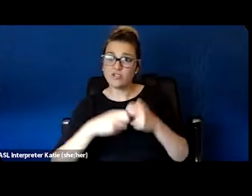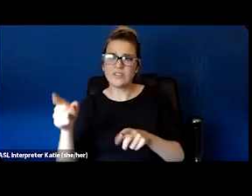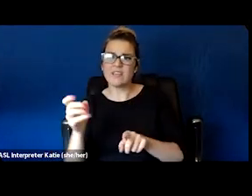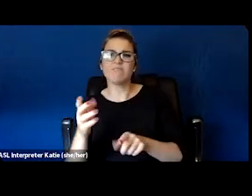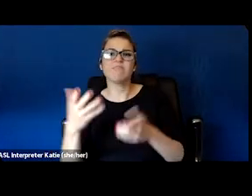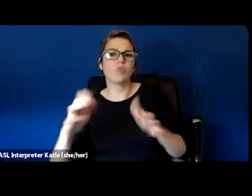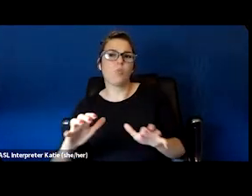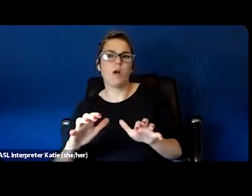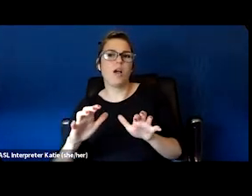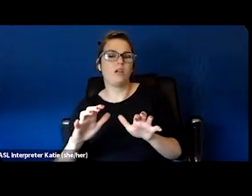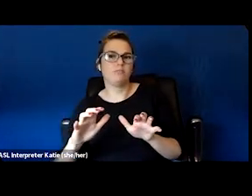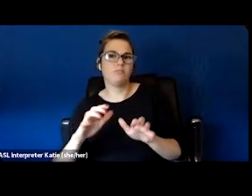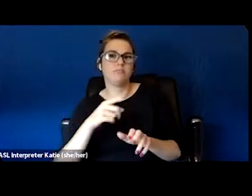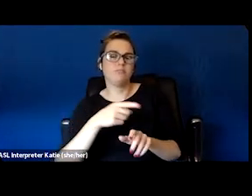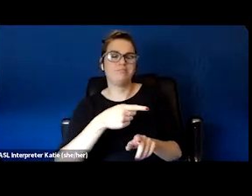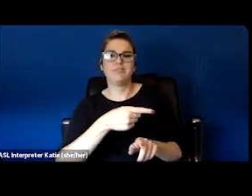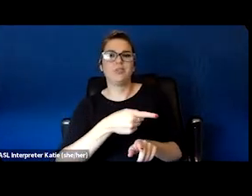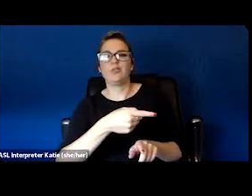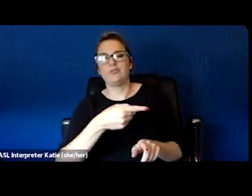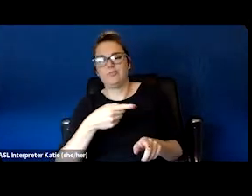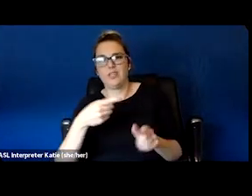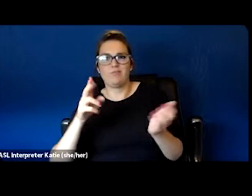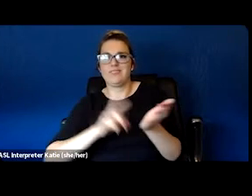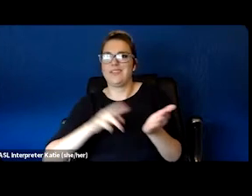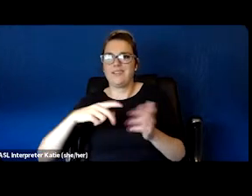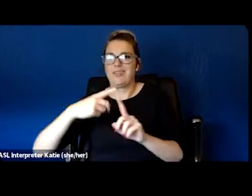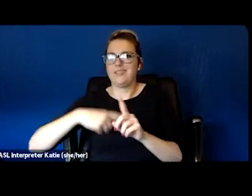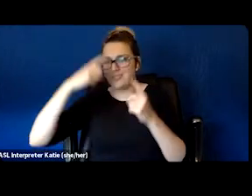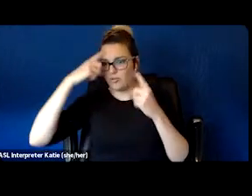Some of the strategies that we've come up with to combat some of these challenges